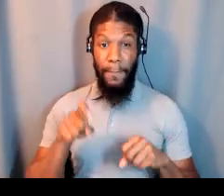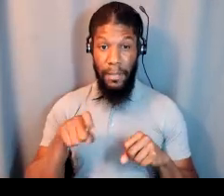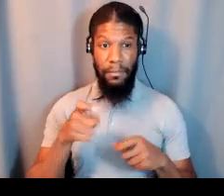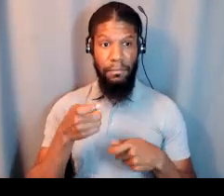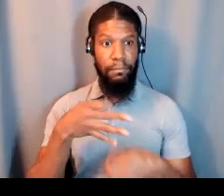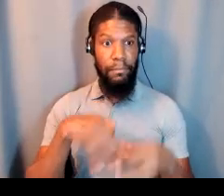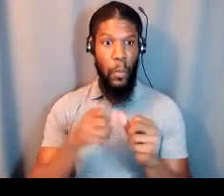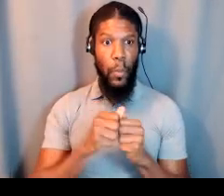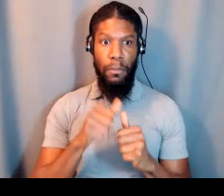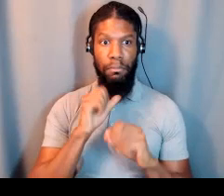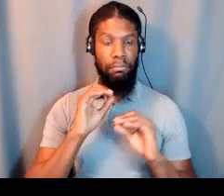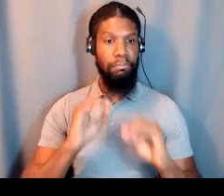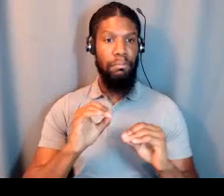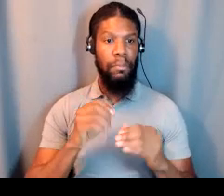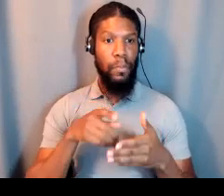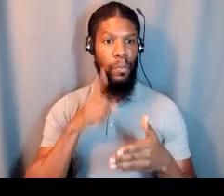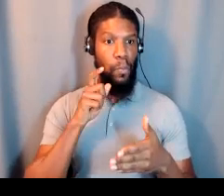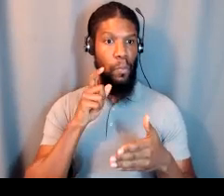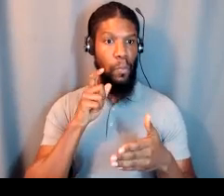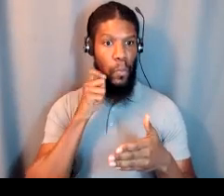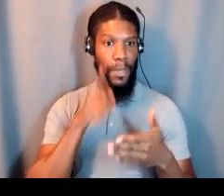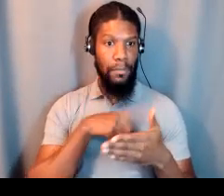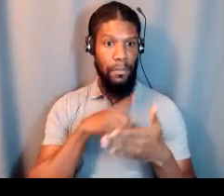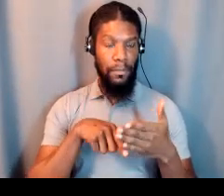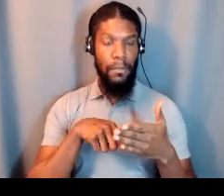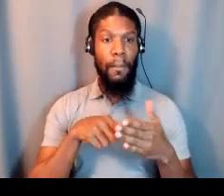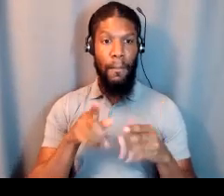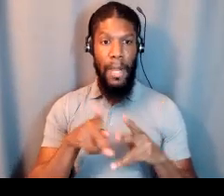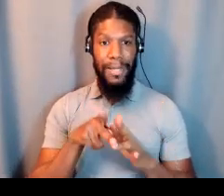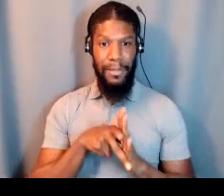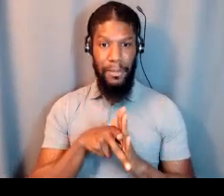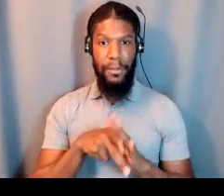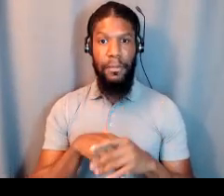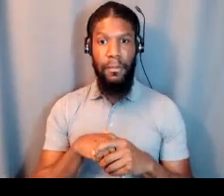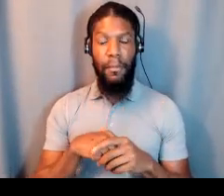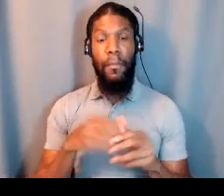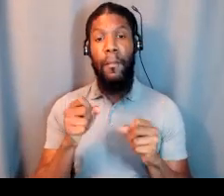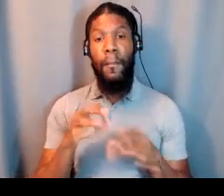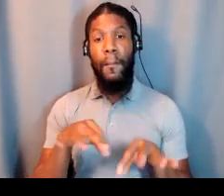weaving antiracism into asynchronous sessions also means closely examining the comments and feedback we leave, how we leave them,